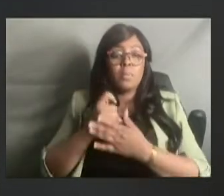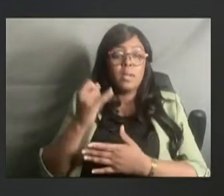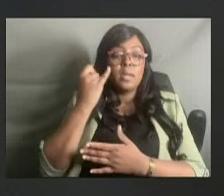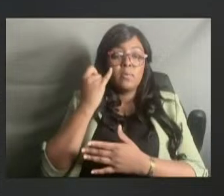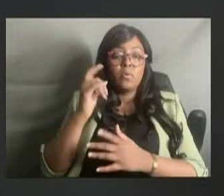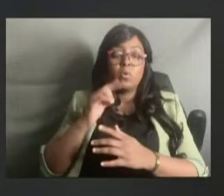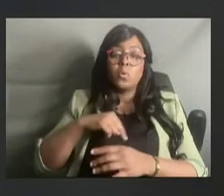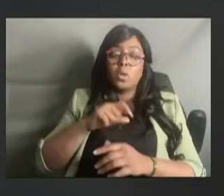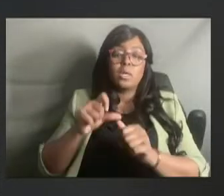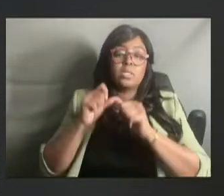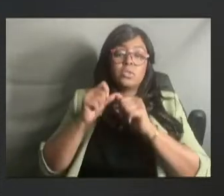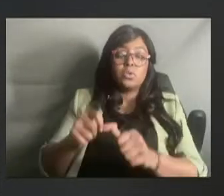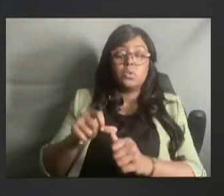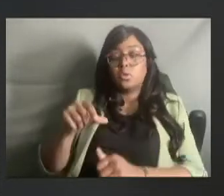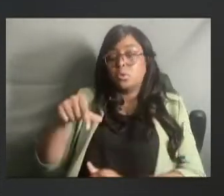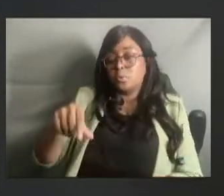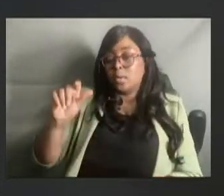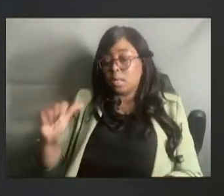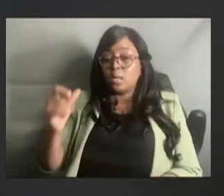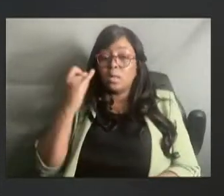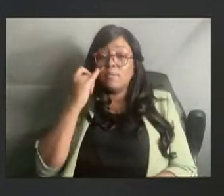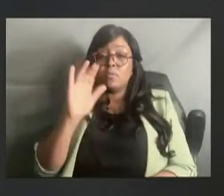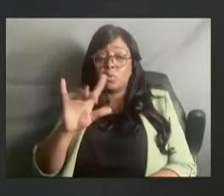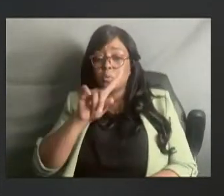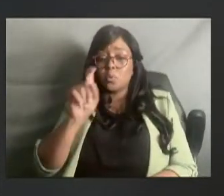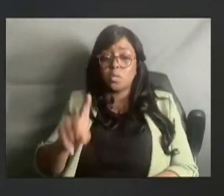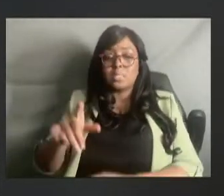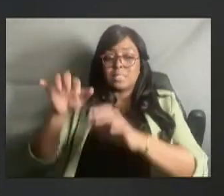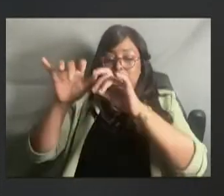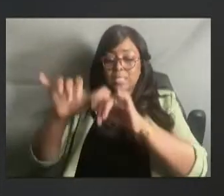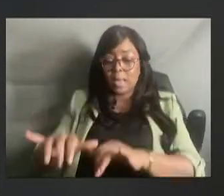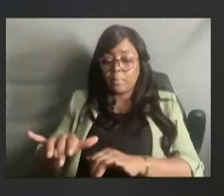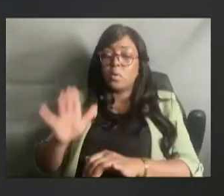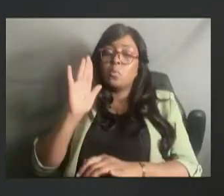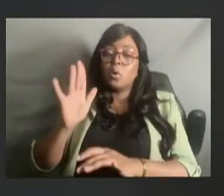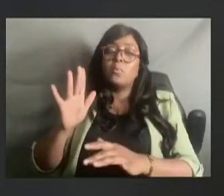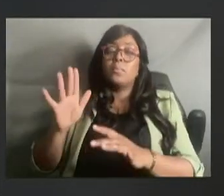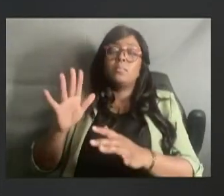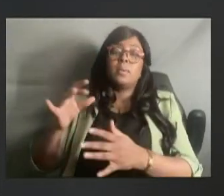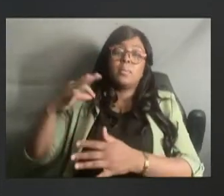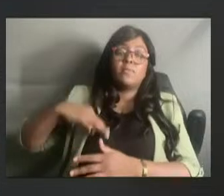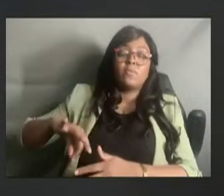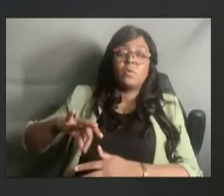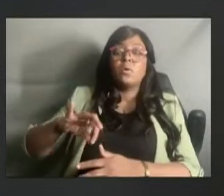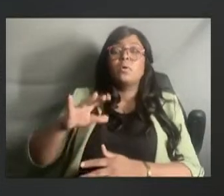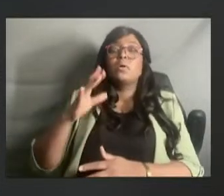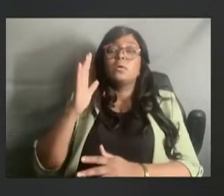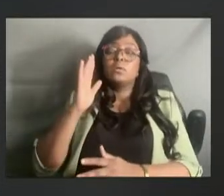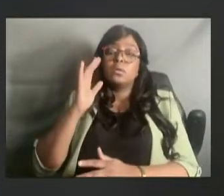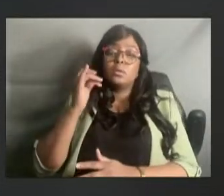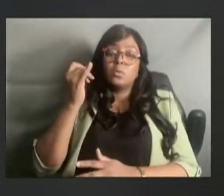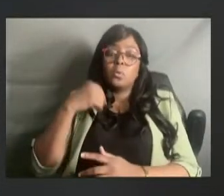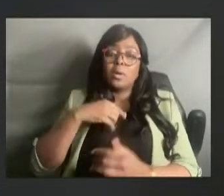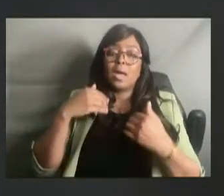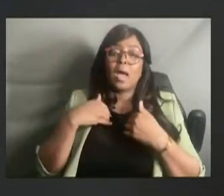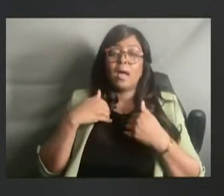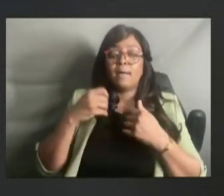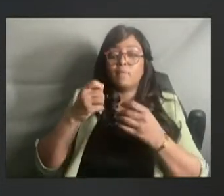us if we stay to the Q and A portion. And if you could type your question, it would really